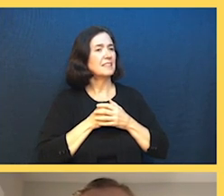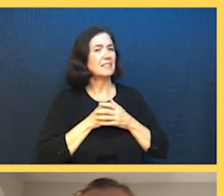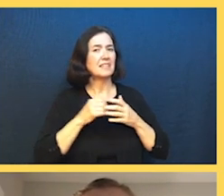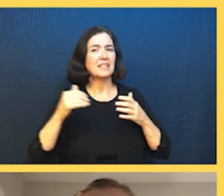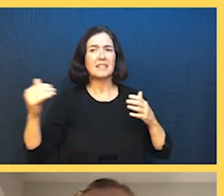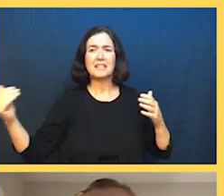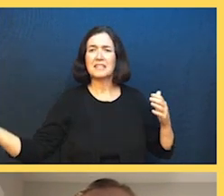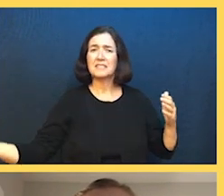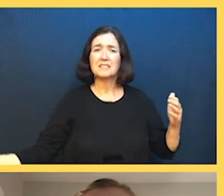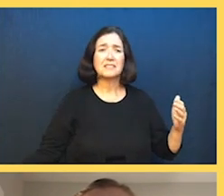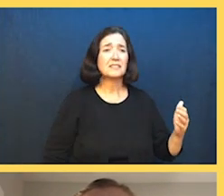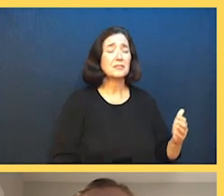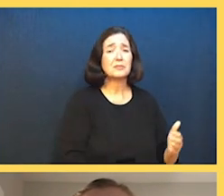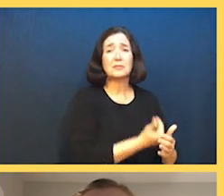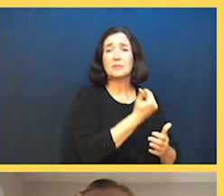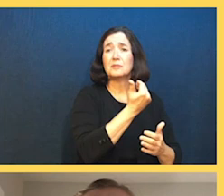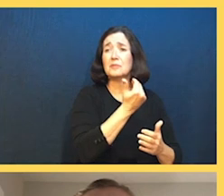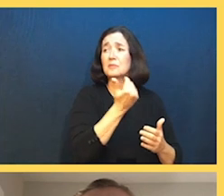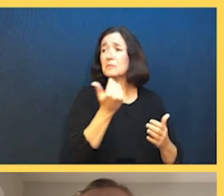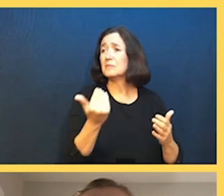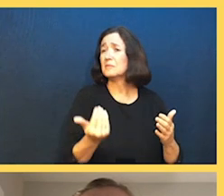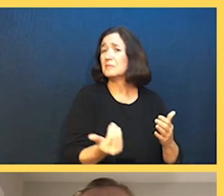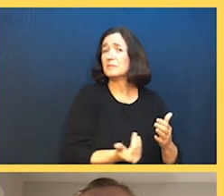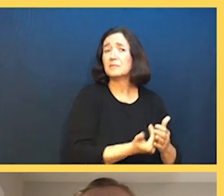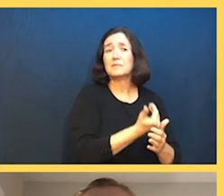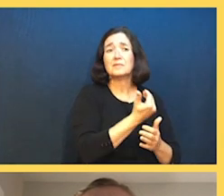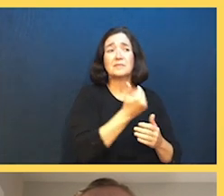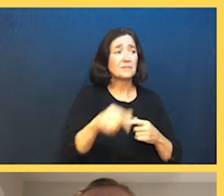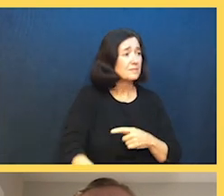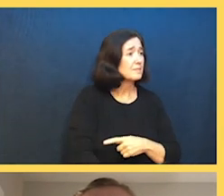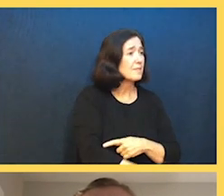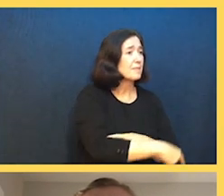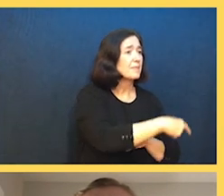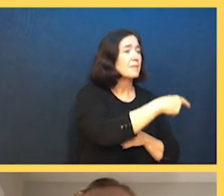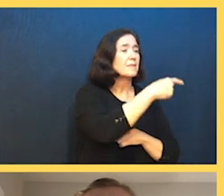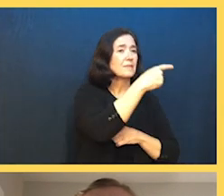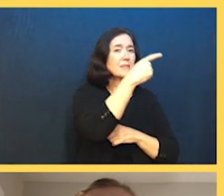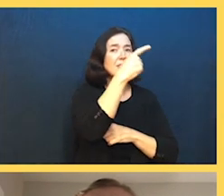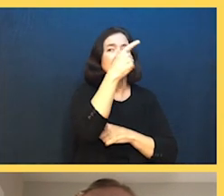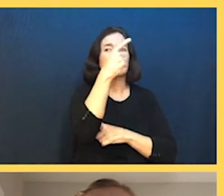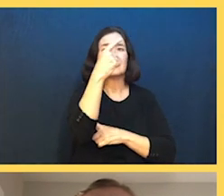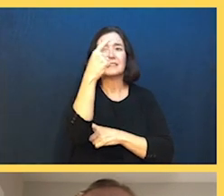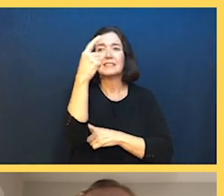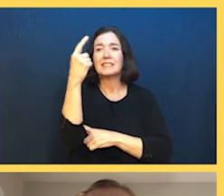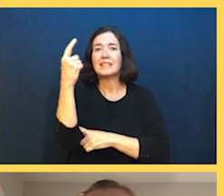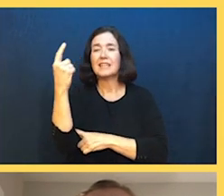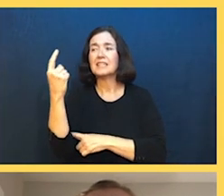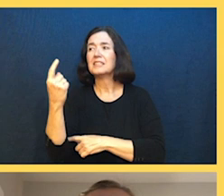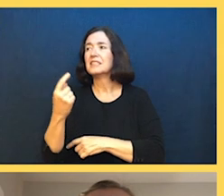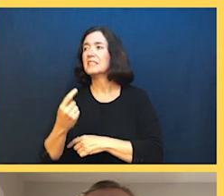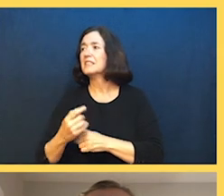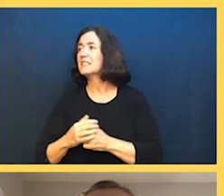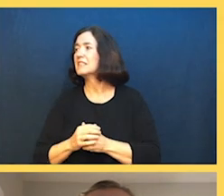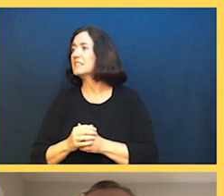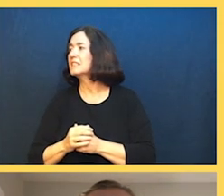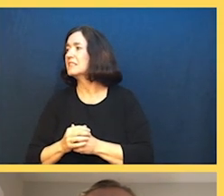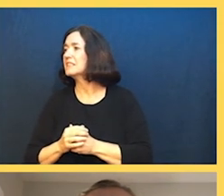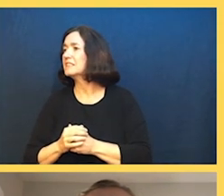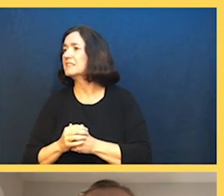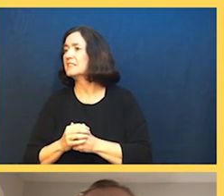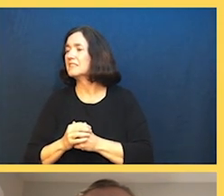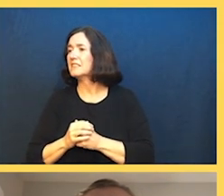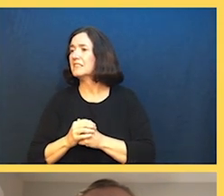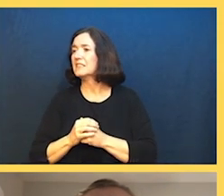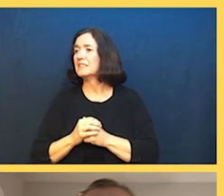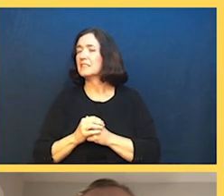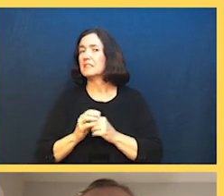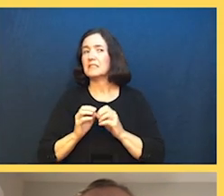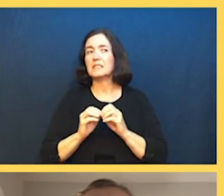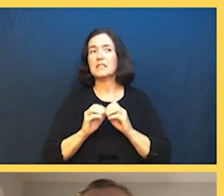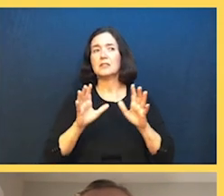Brand new day.